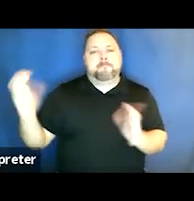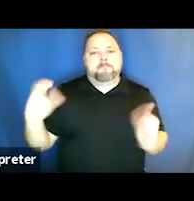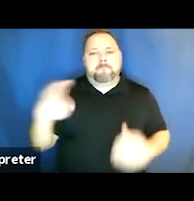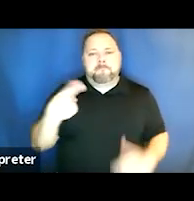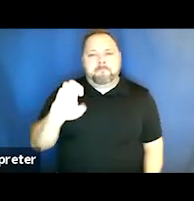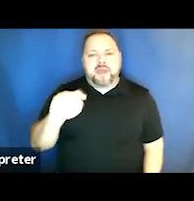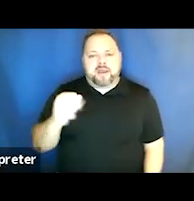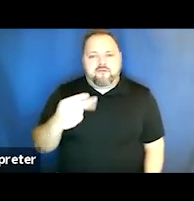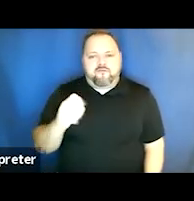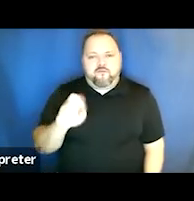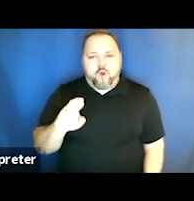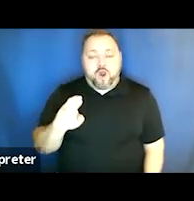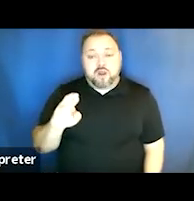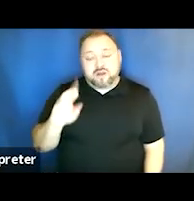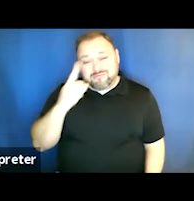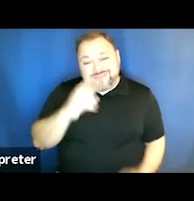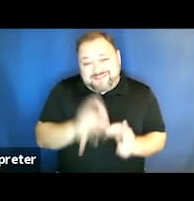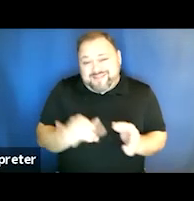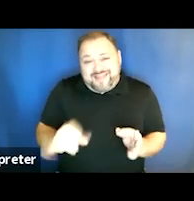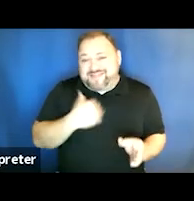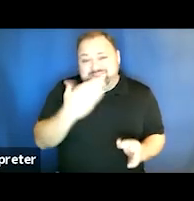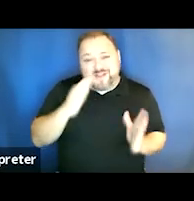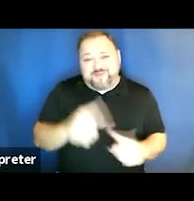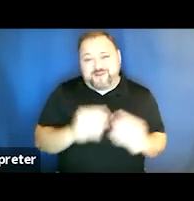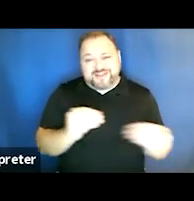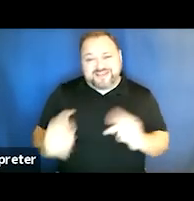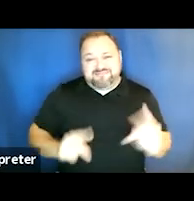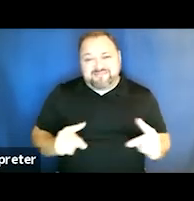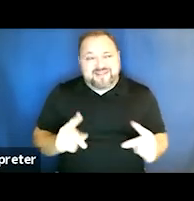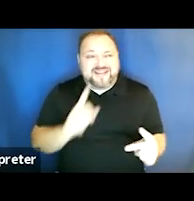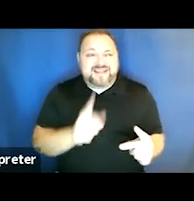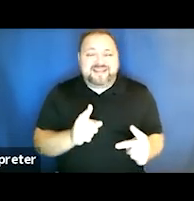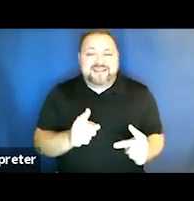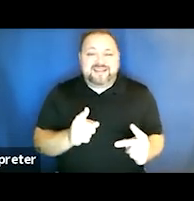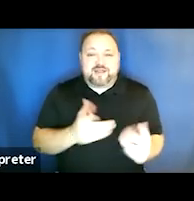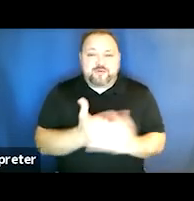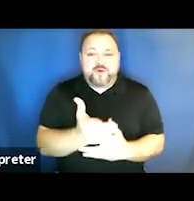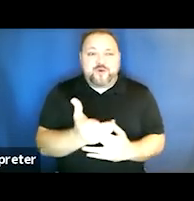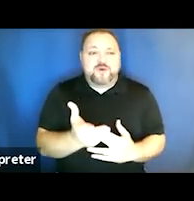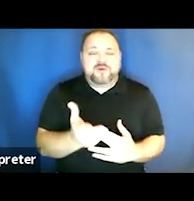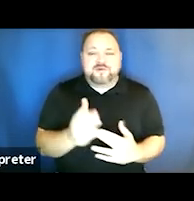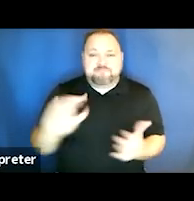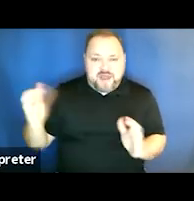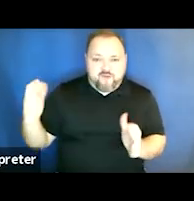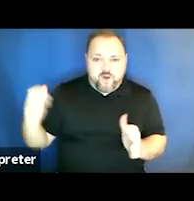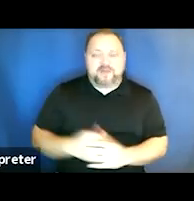Because simply, the best way to teach people is through metaphor.